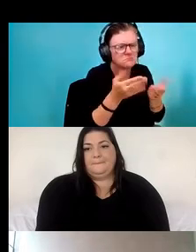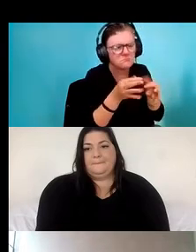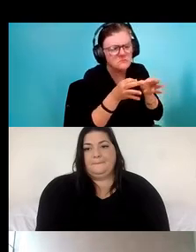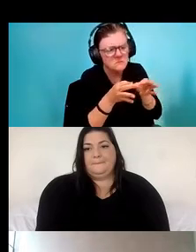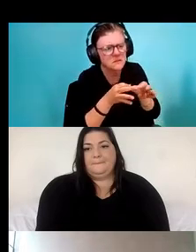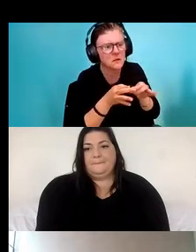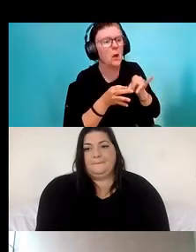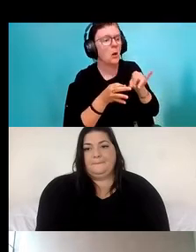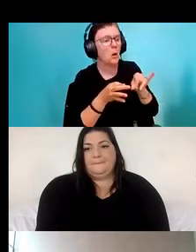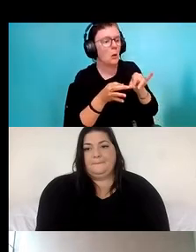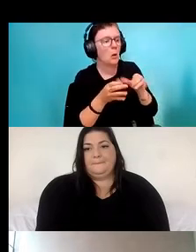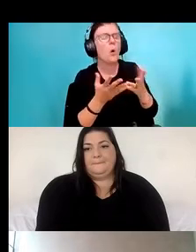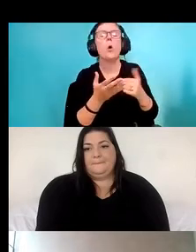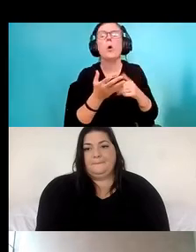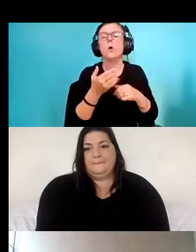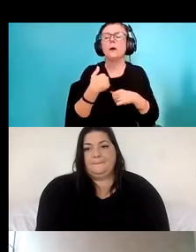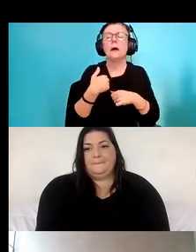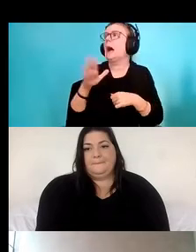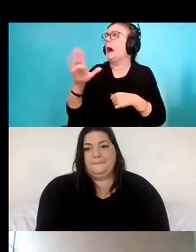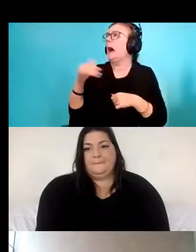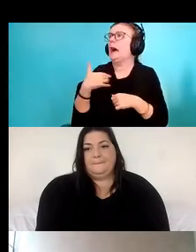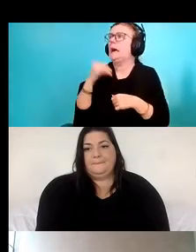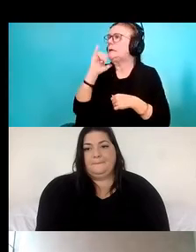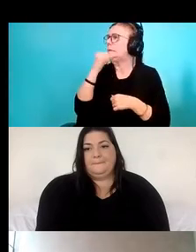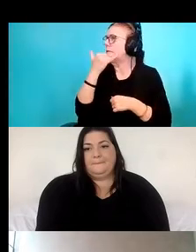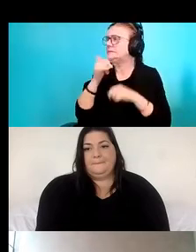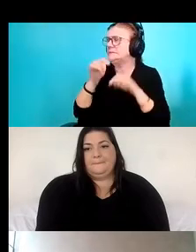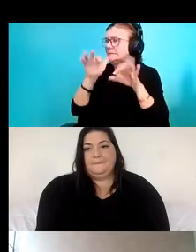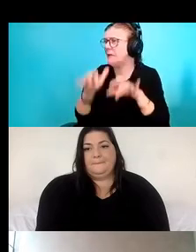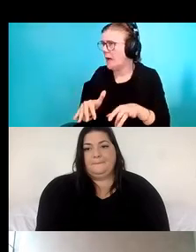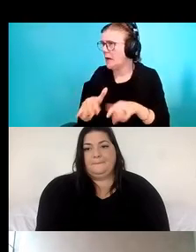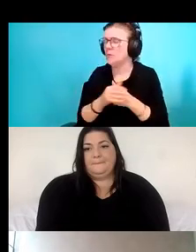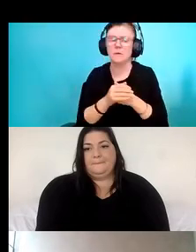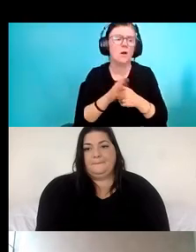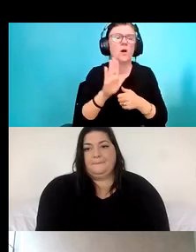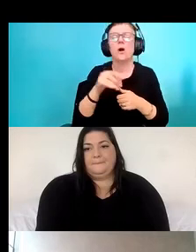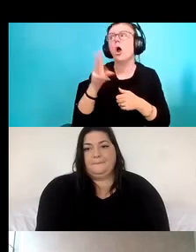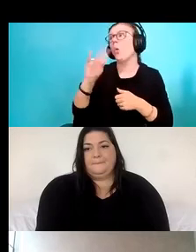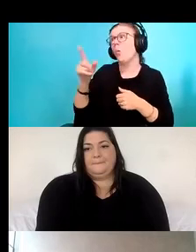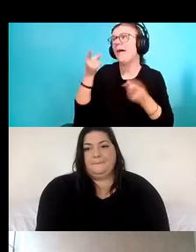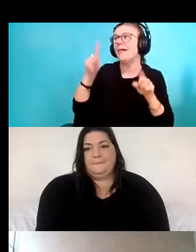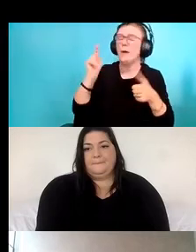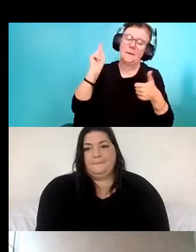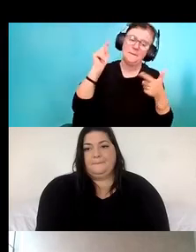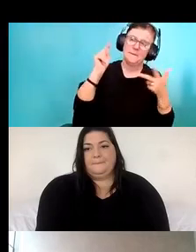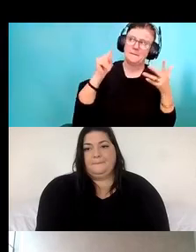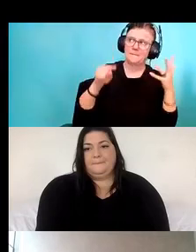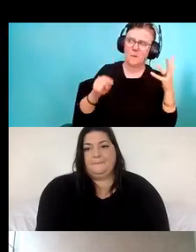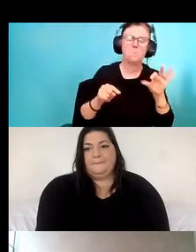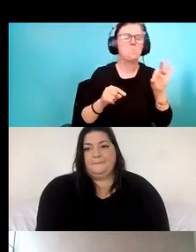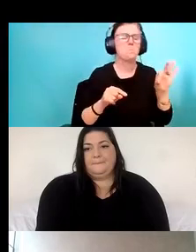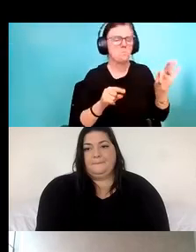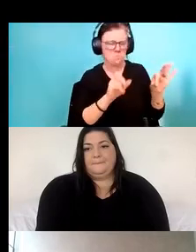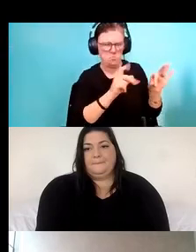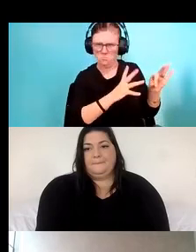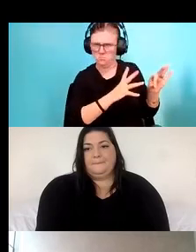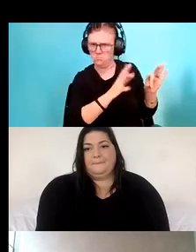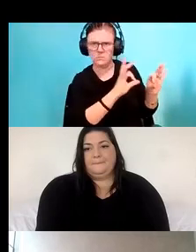was just a clerical error or there's a perfectly reasonable explanation for that discrepancy.